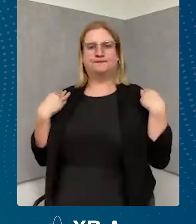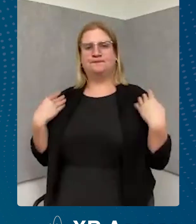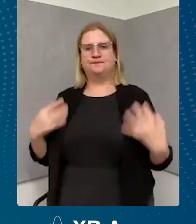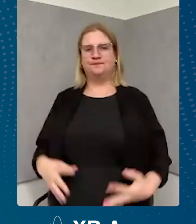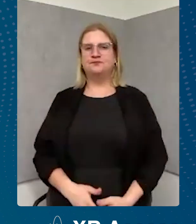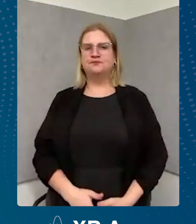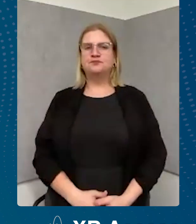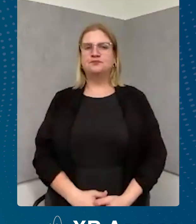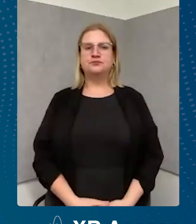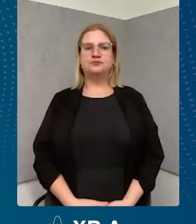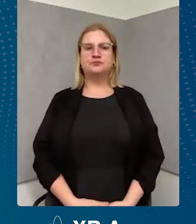So let's go to--